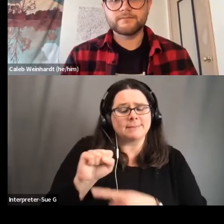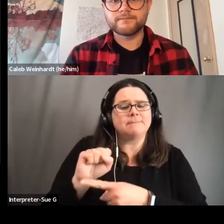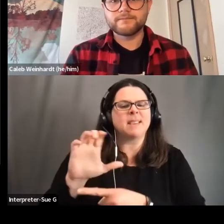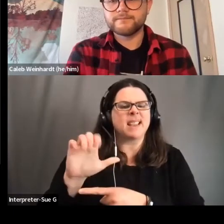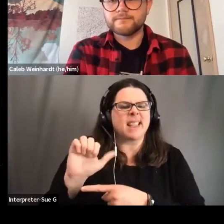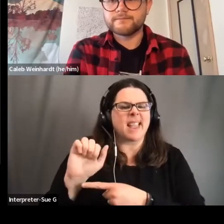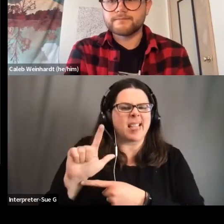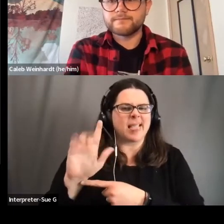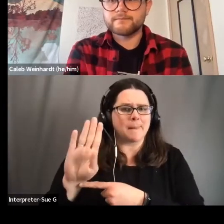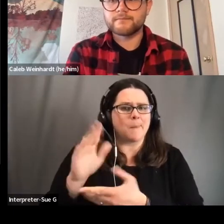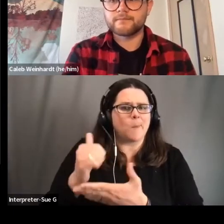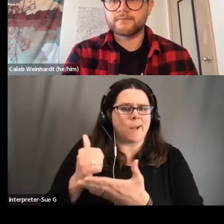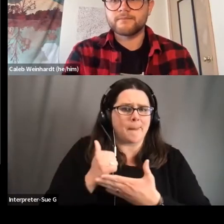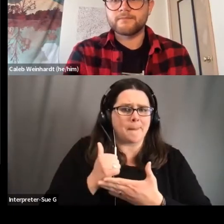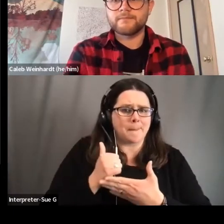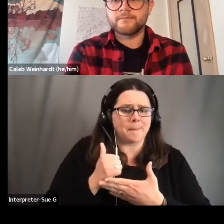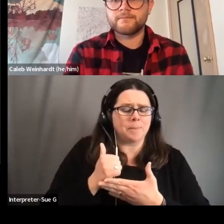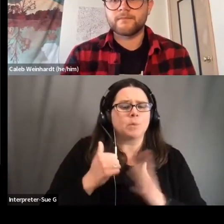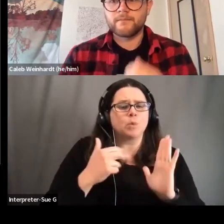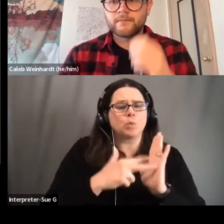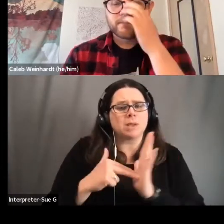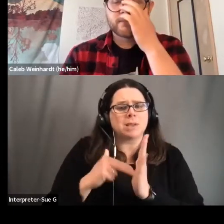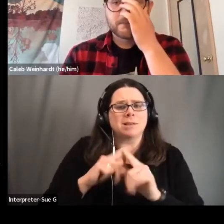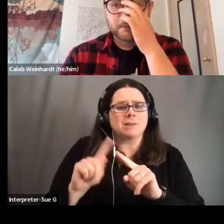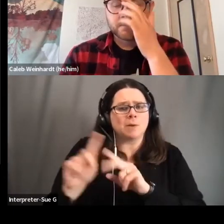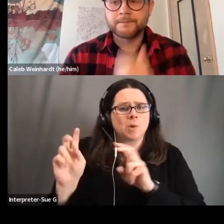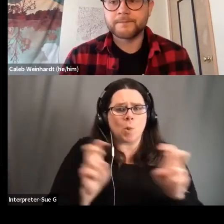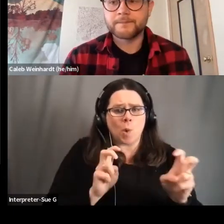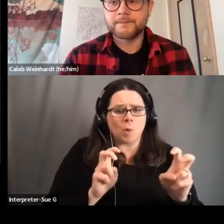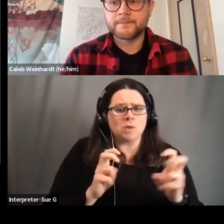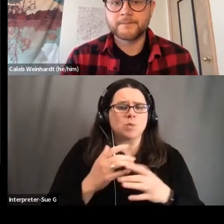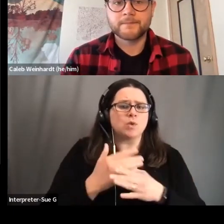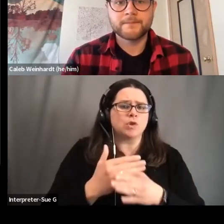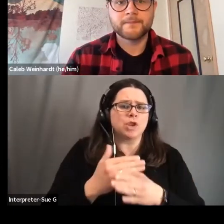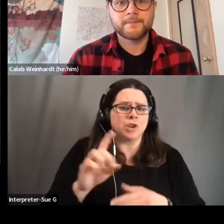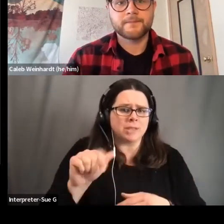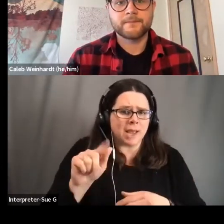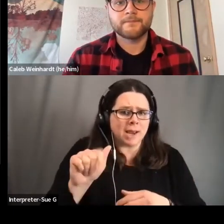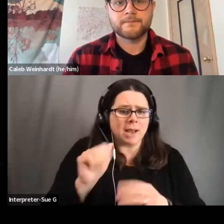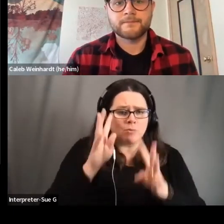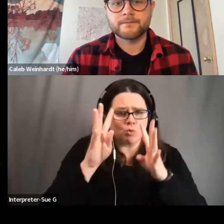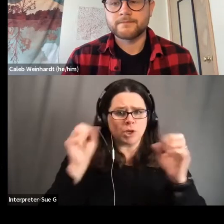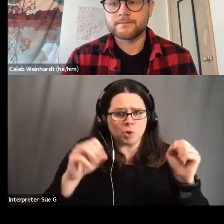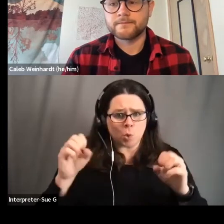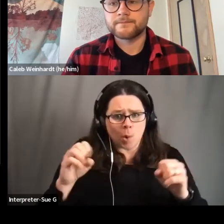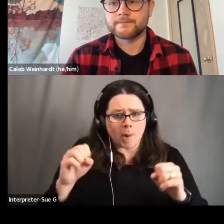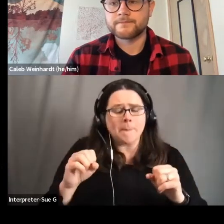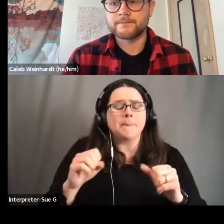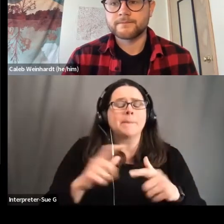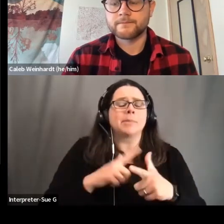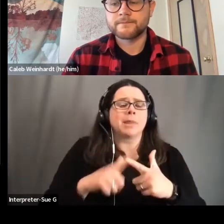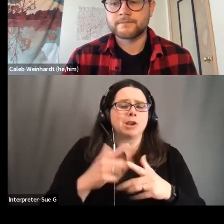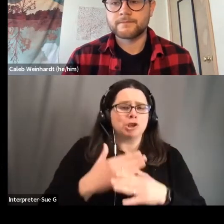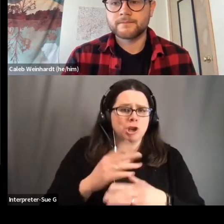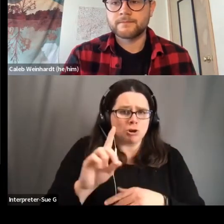by reading some of the quotes. We're gonna share some data, we're gonna brainstorm first. We're gonna share some data. We're gonna look at a quote